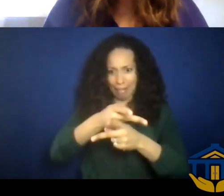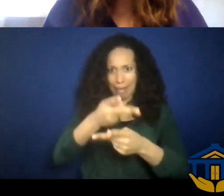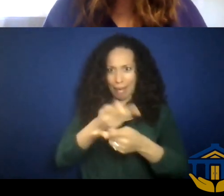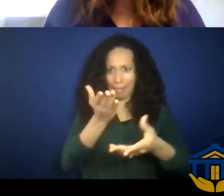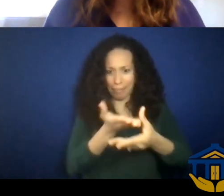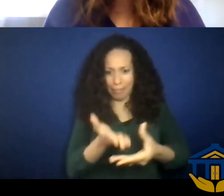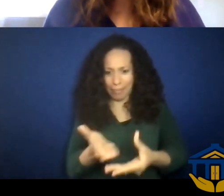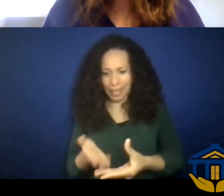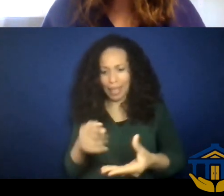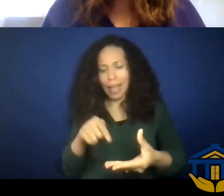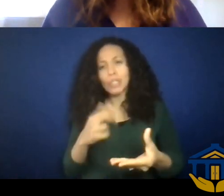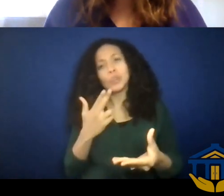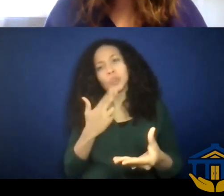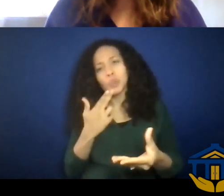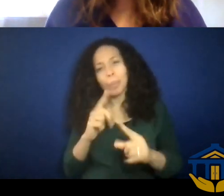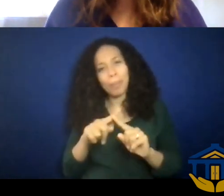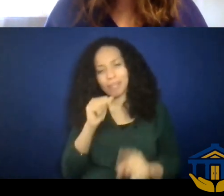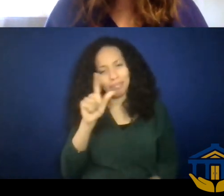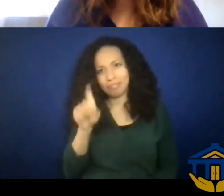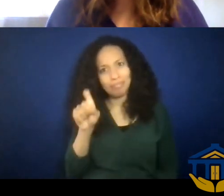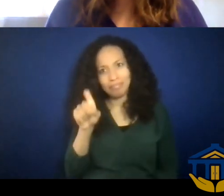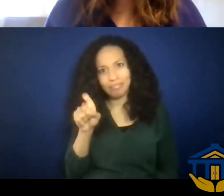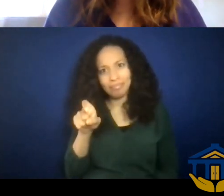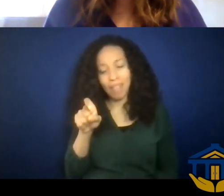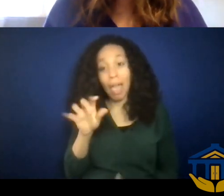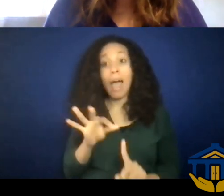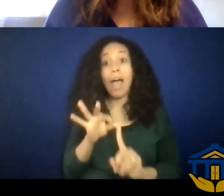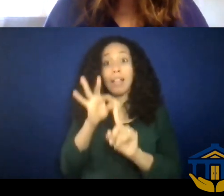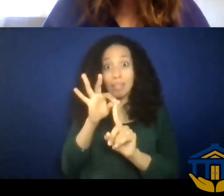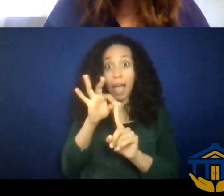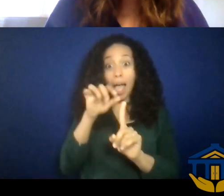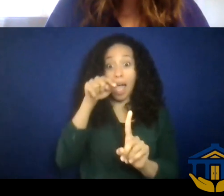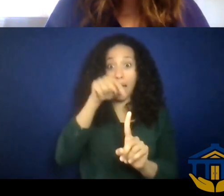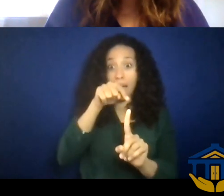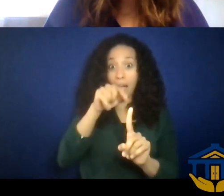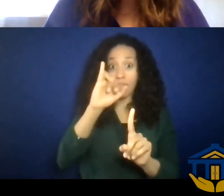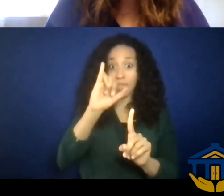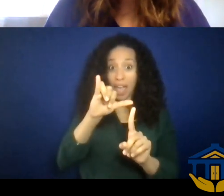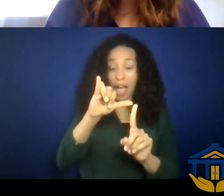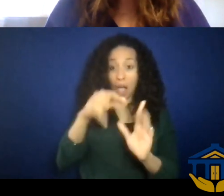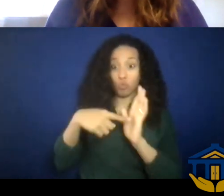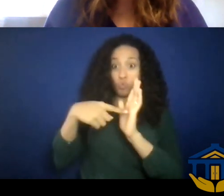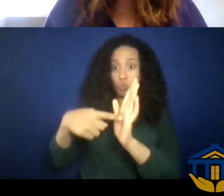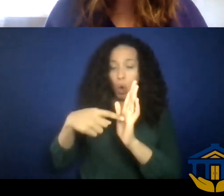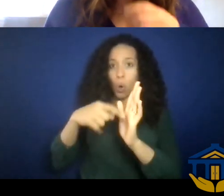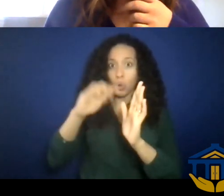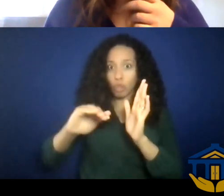unless it was a representative sample of a handwriting issue, fine motor issue, that they